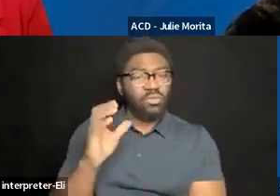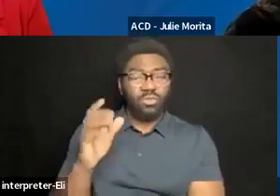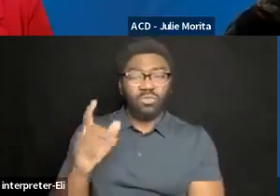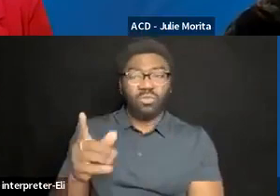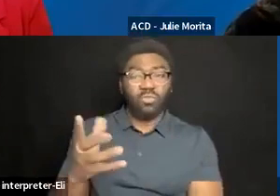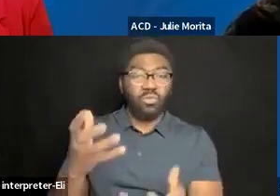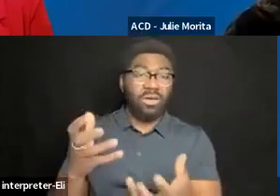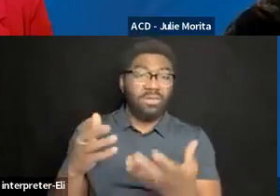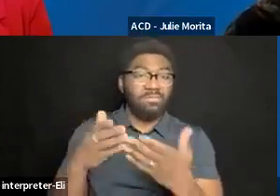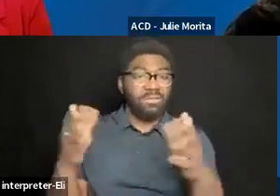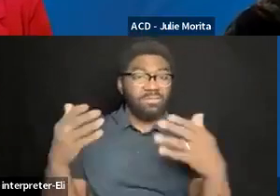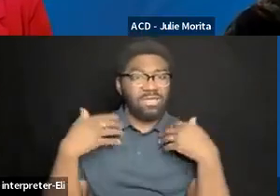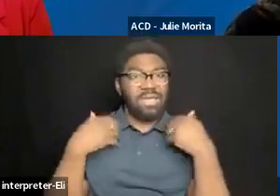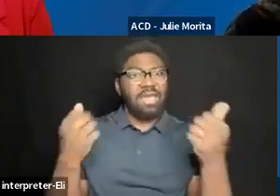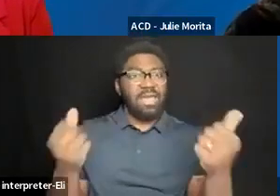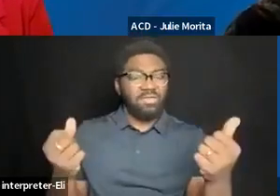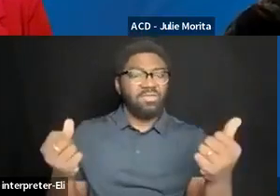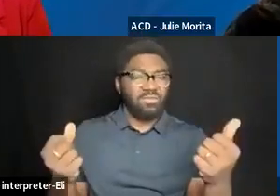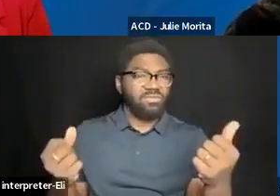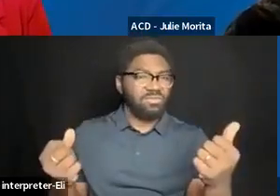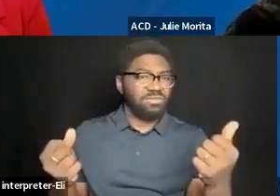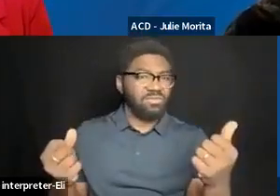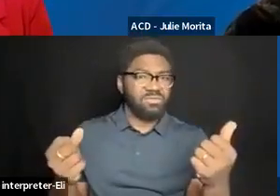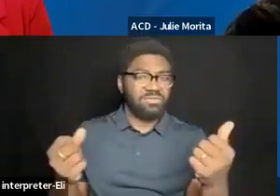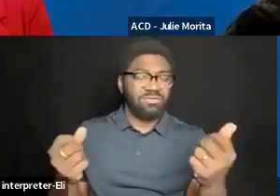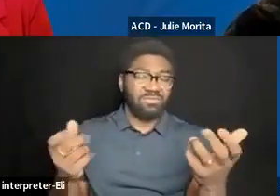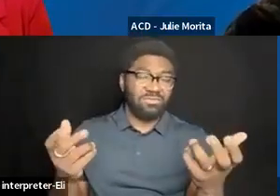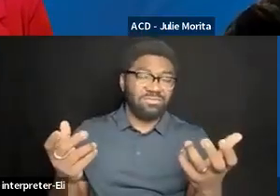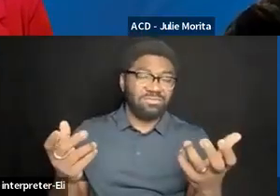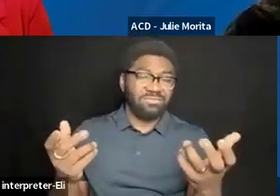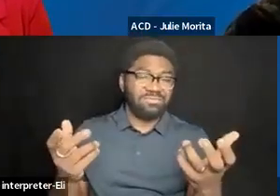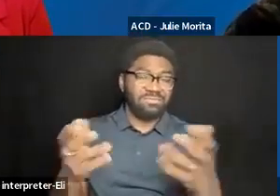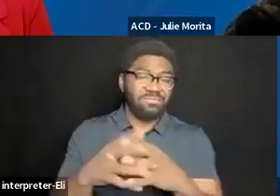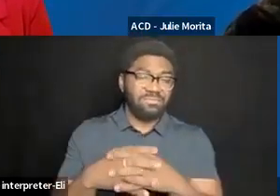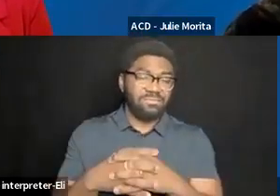We want you to know the neighboring counties so you know what is happening around you as well.